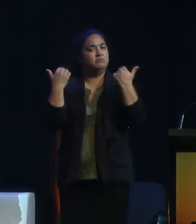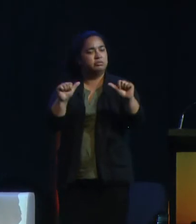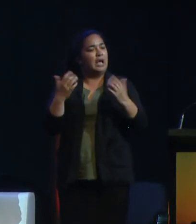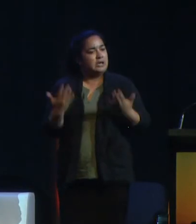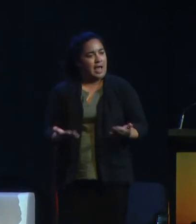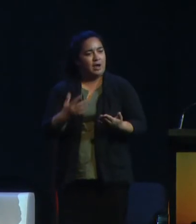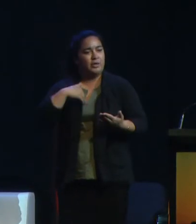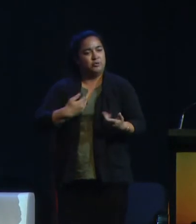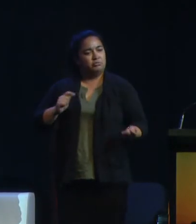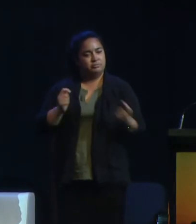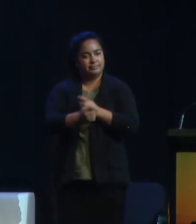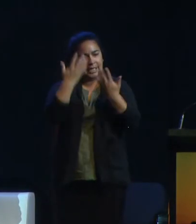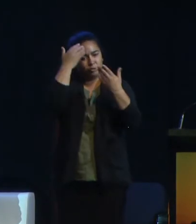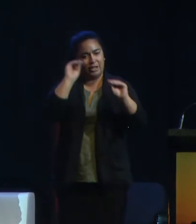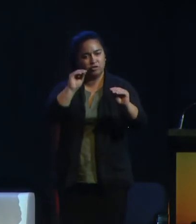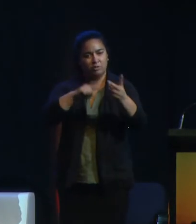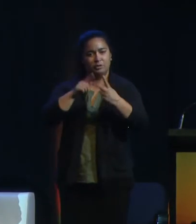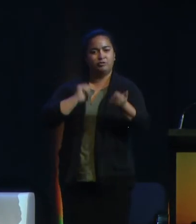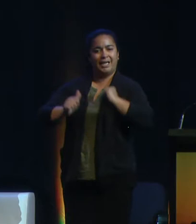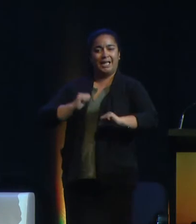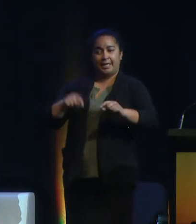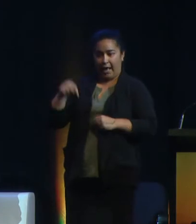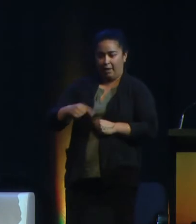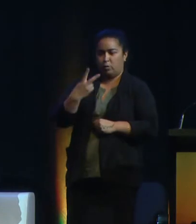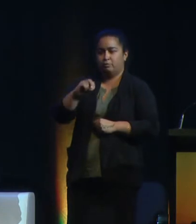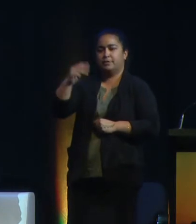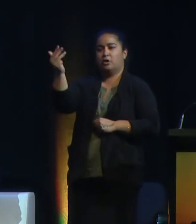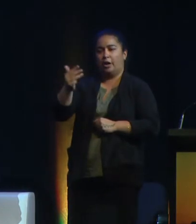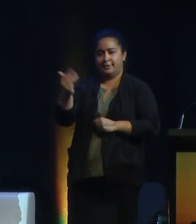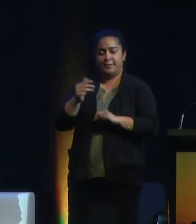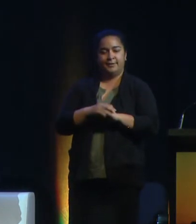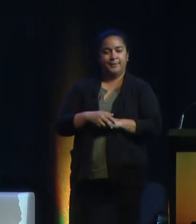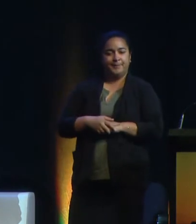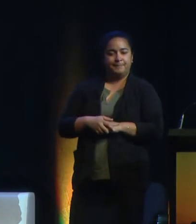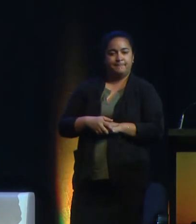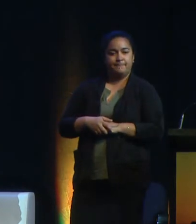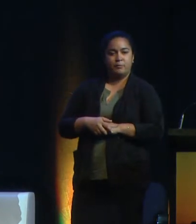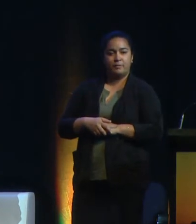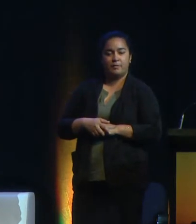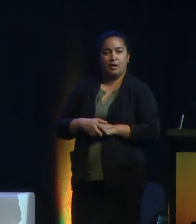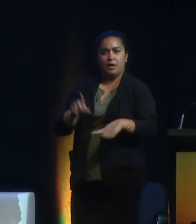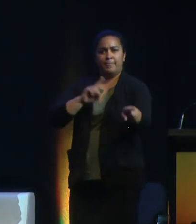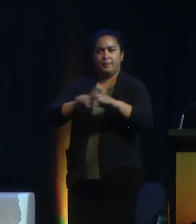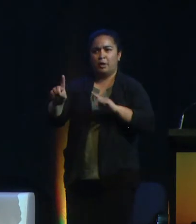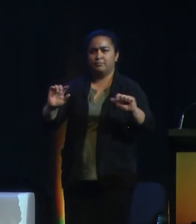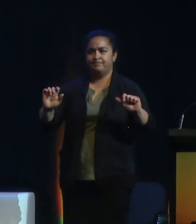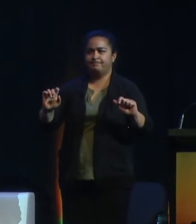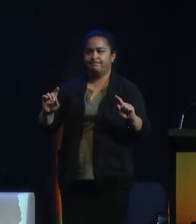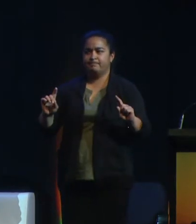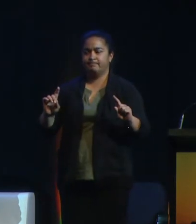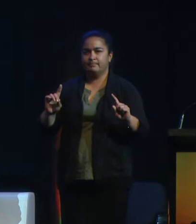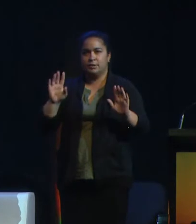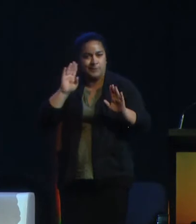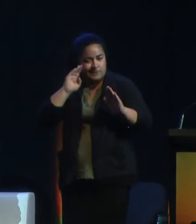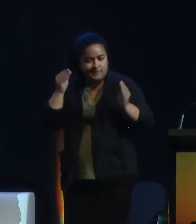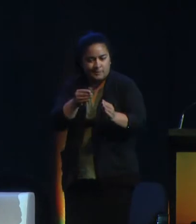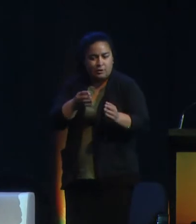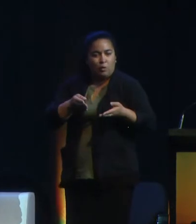and training now in 2019. So one of the strongest drivers for Taranaki 2050 efforts has been